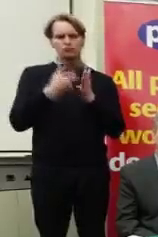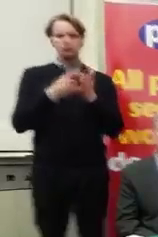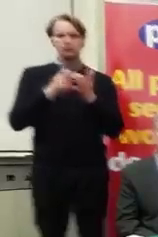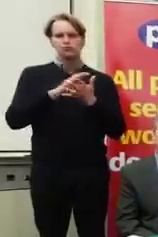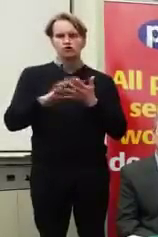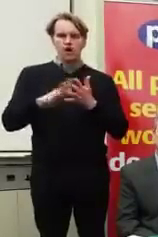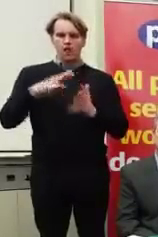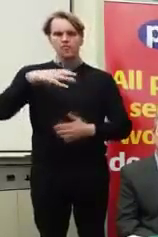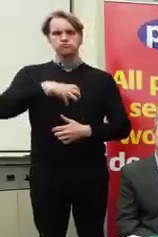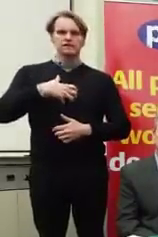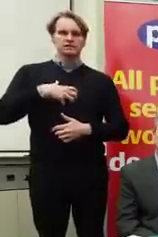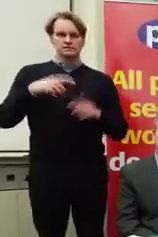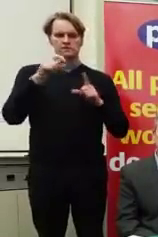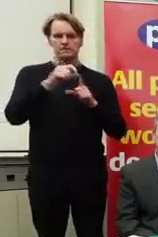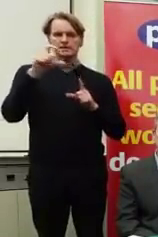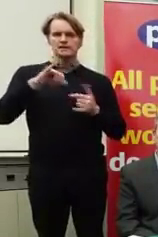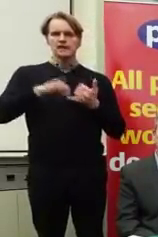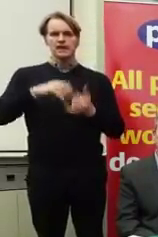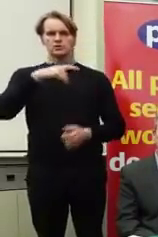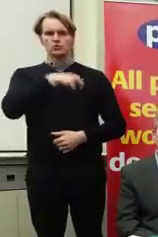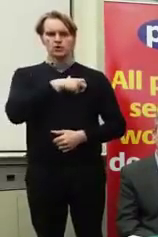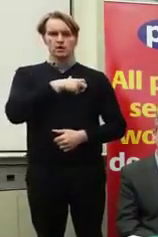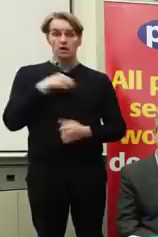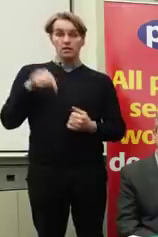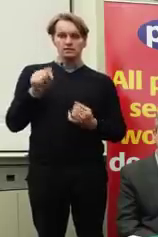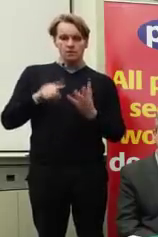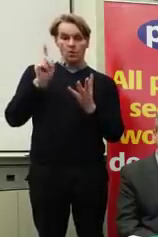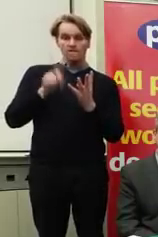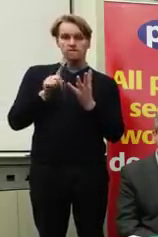fourth Facebook live event. I'm really pleased tonight that not only is